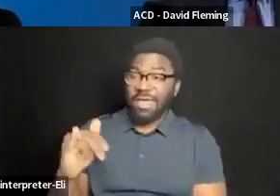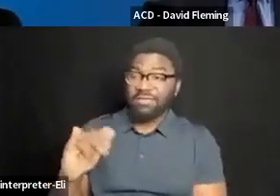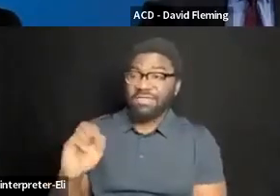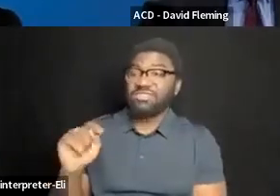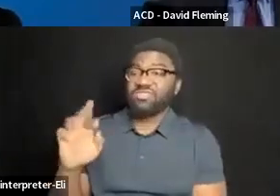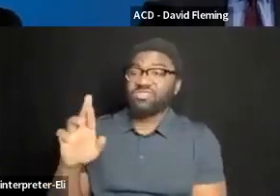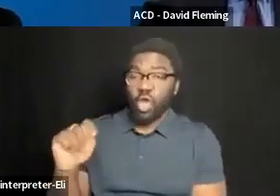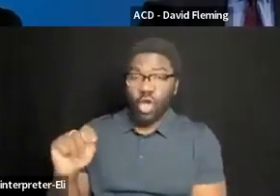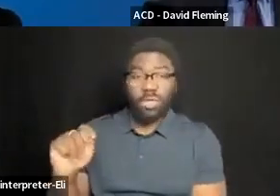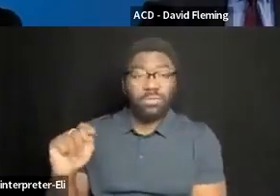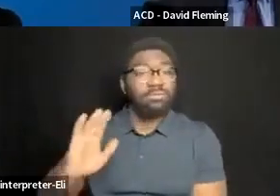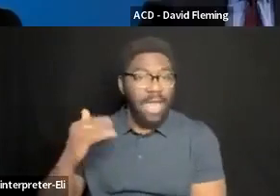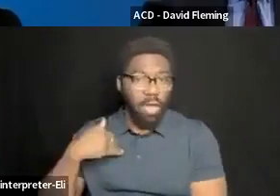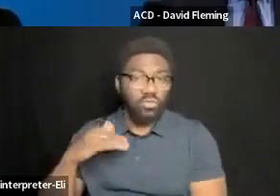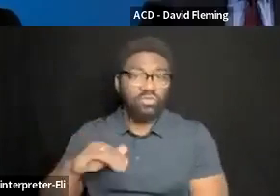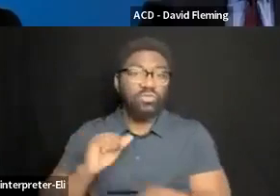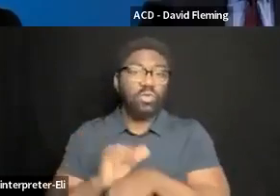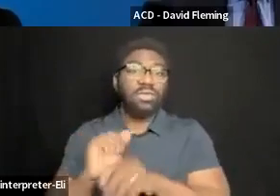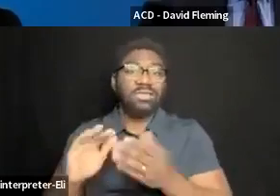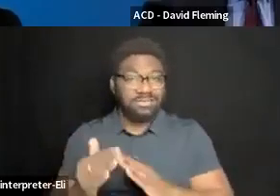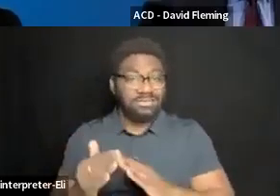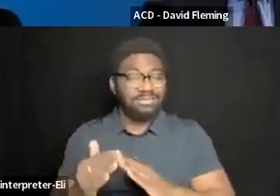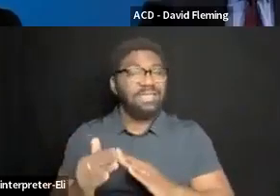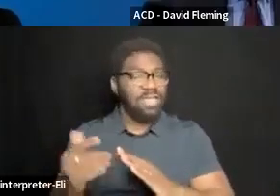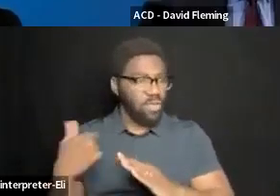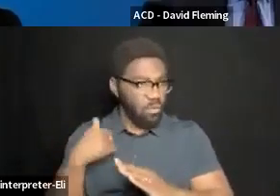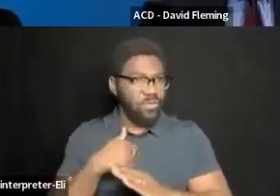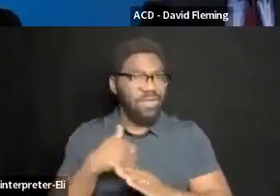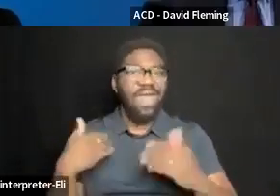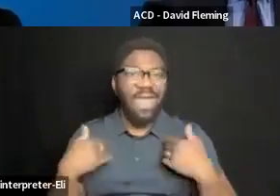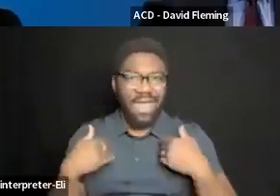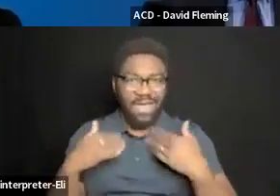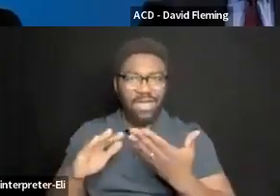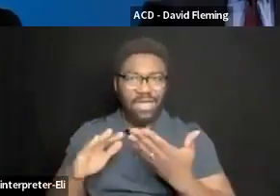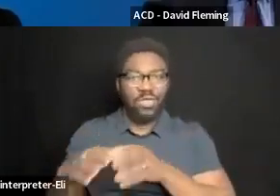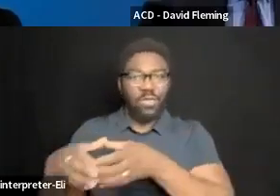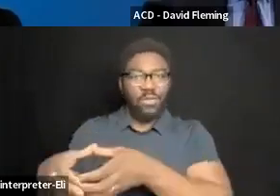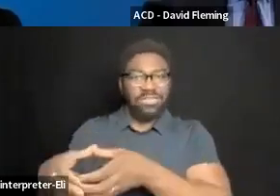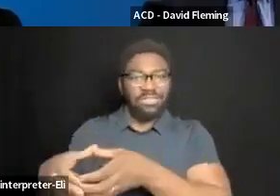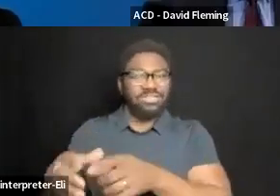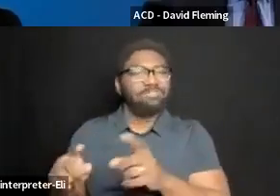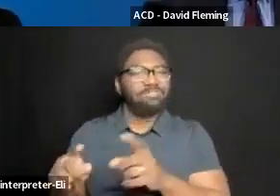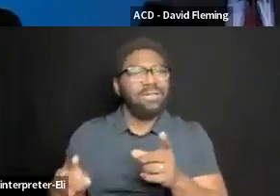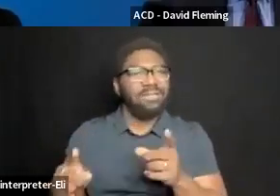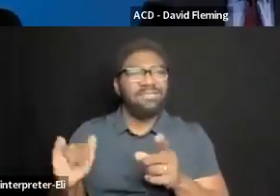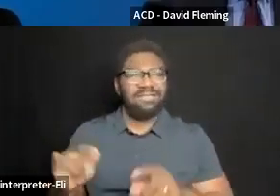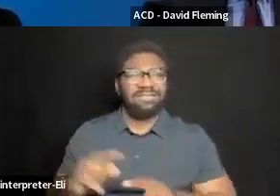where we did have a community coalition, but that's different than the Community Advisory Board which was written